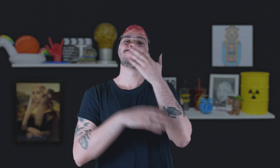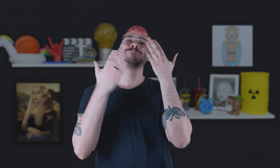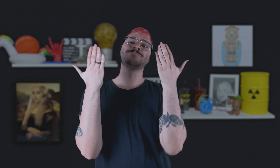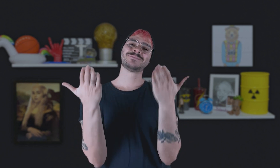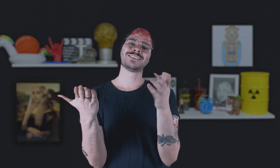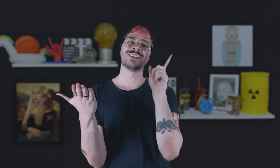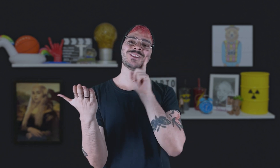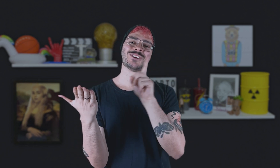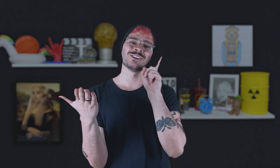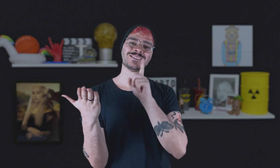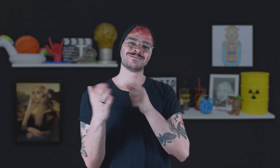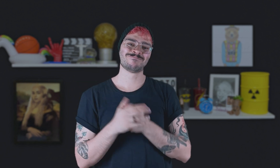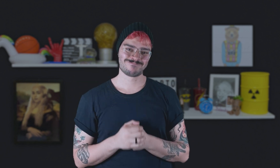The USA itself!